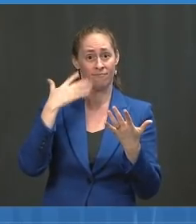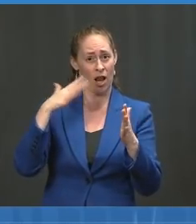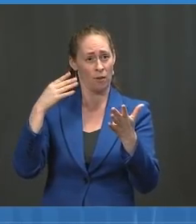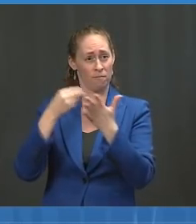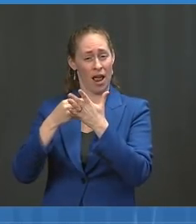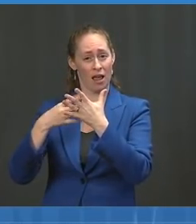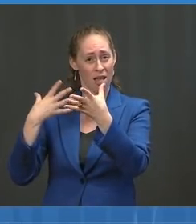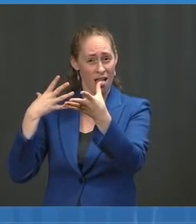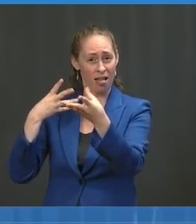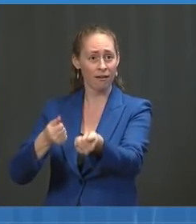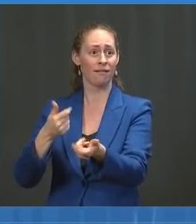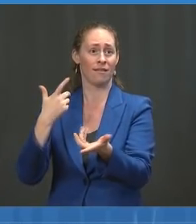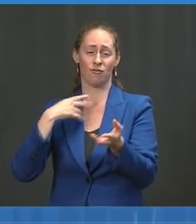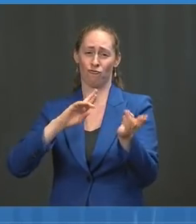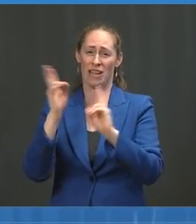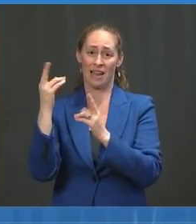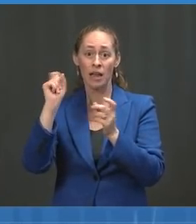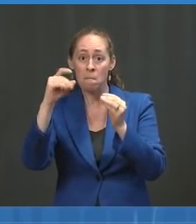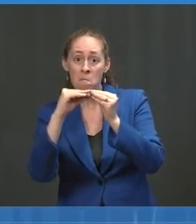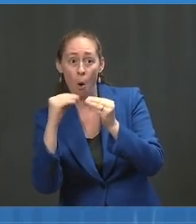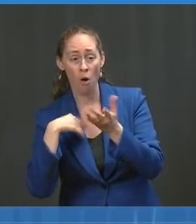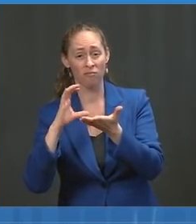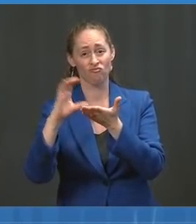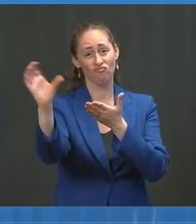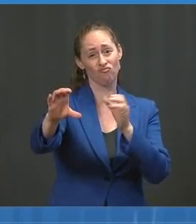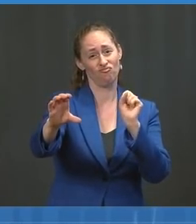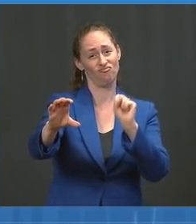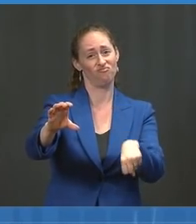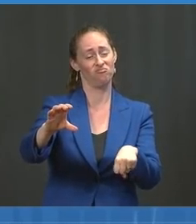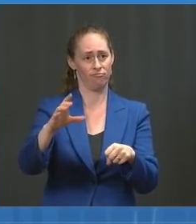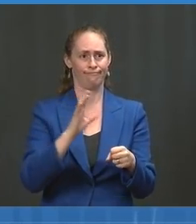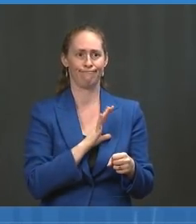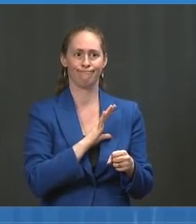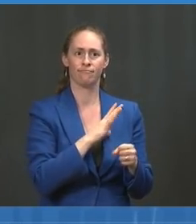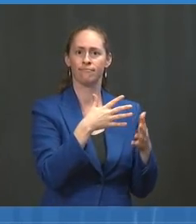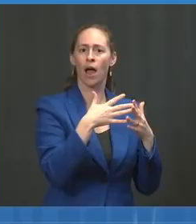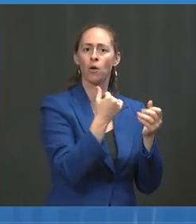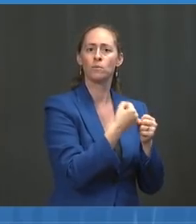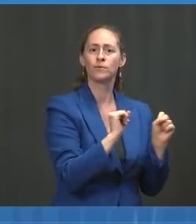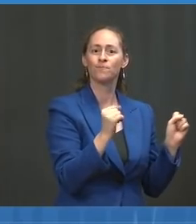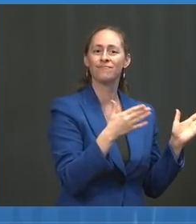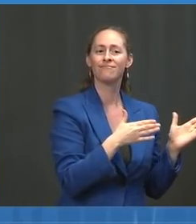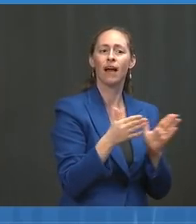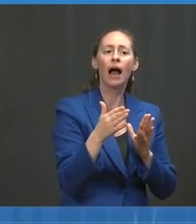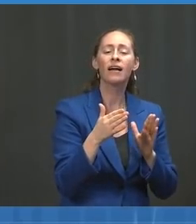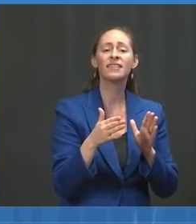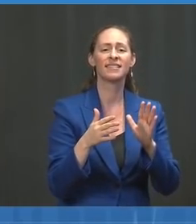thanks to the American Rescue Plan. Unfortunately, some school districts are being forced